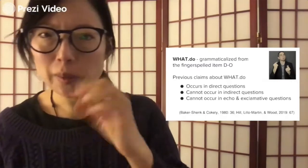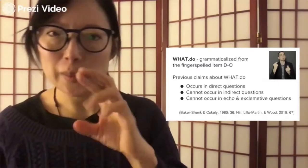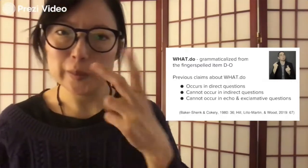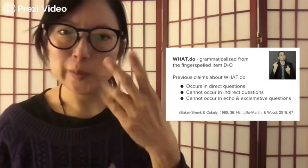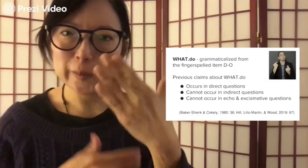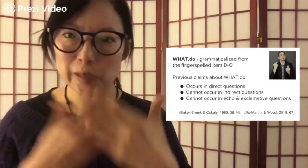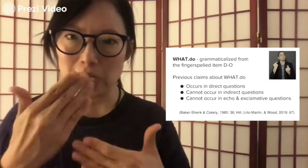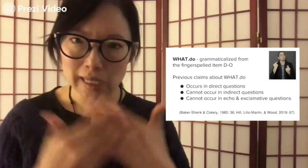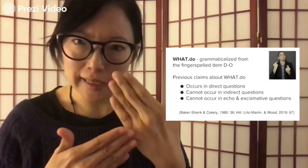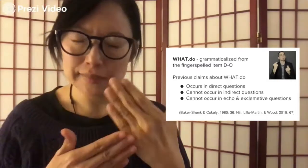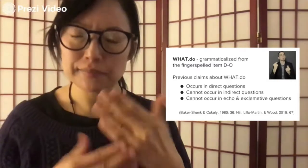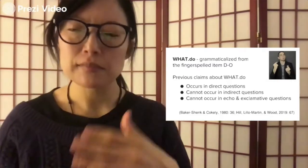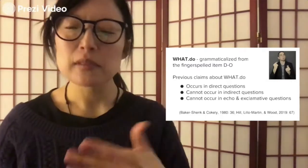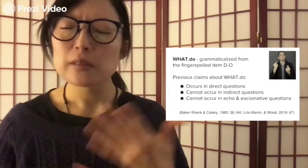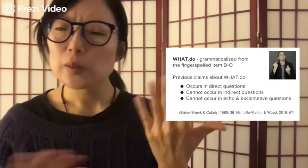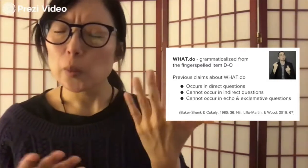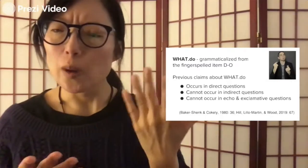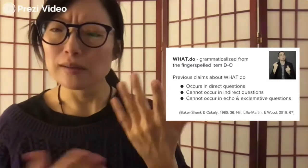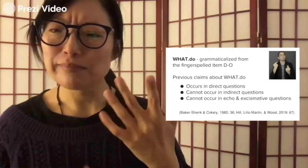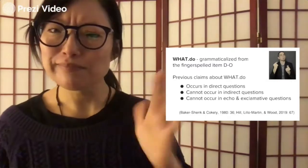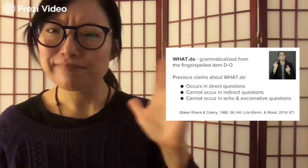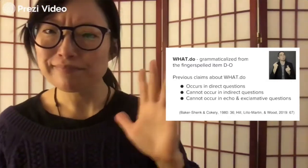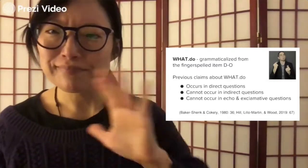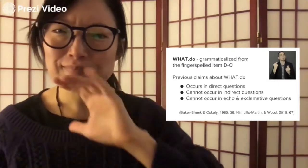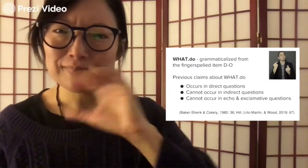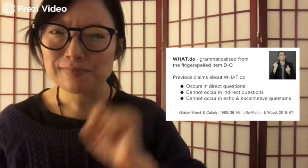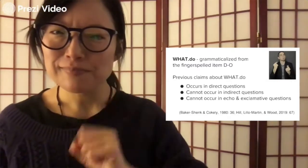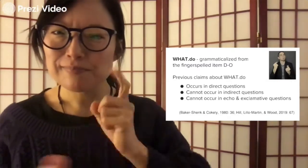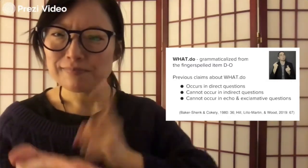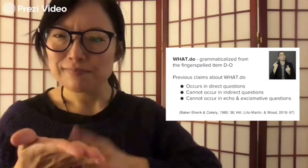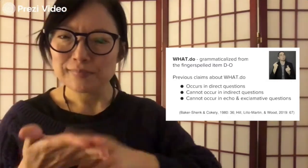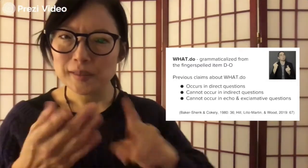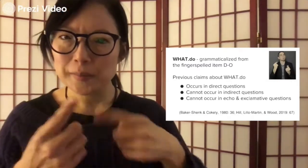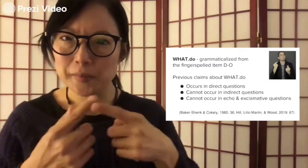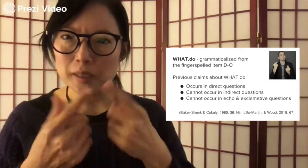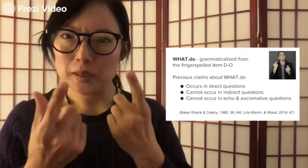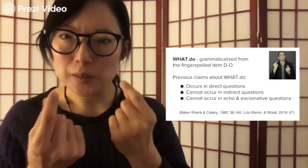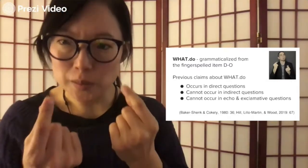produced with one or two hands. So what are the previous old